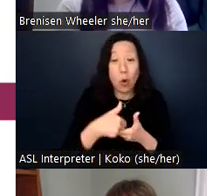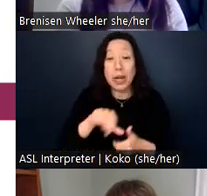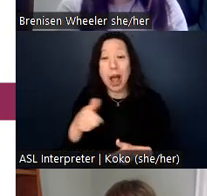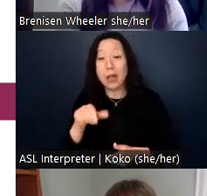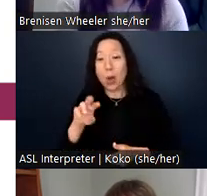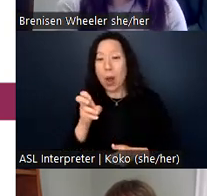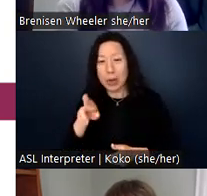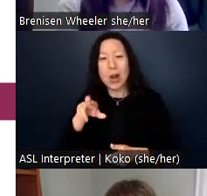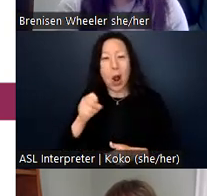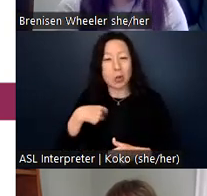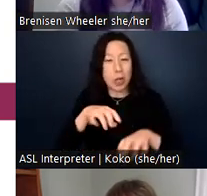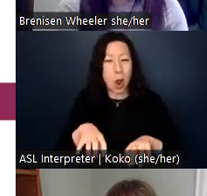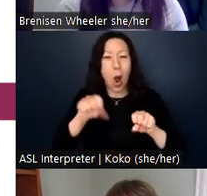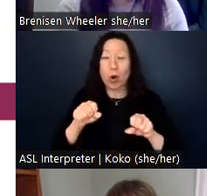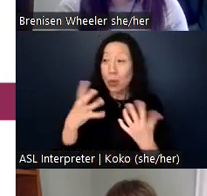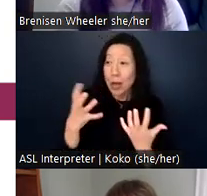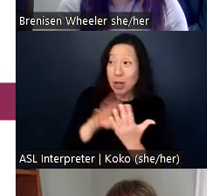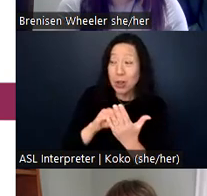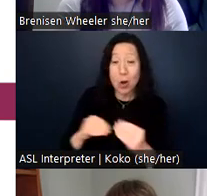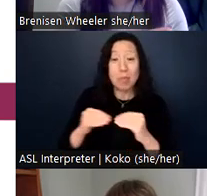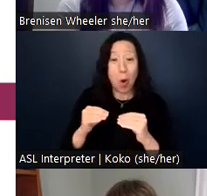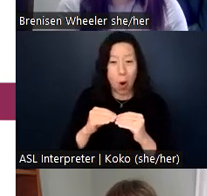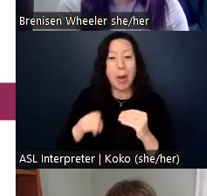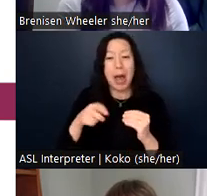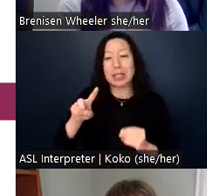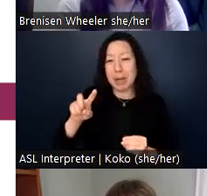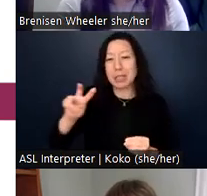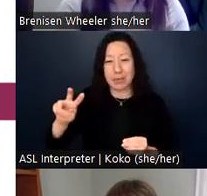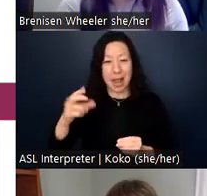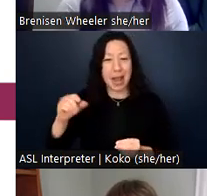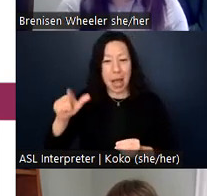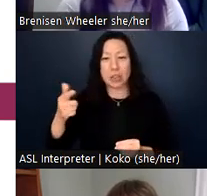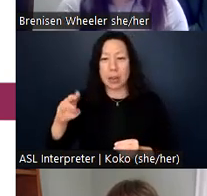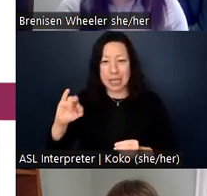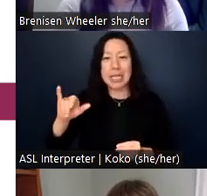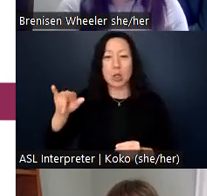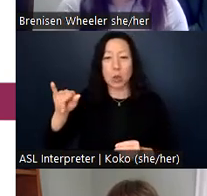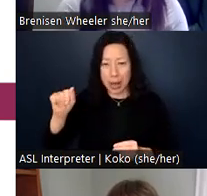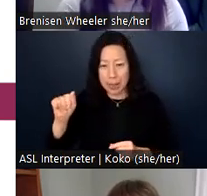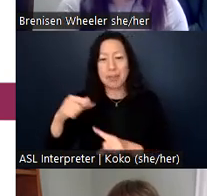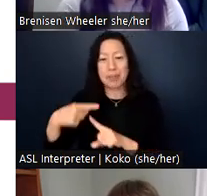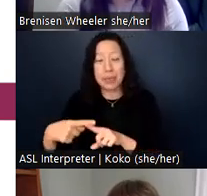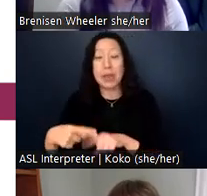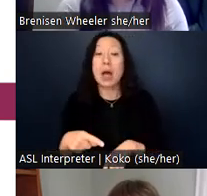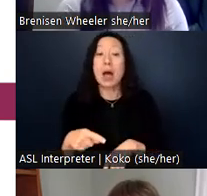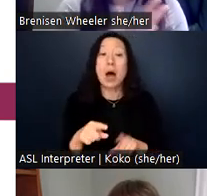13:01:25 And all of a sudden I have another one about winning safety and starting to work